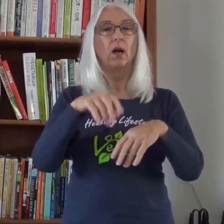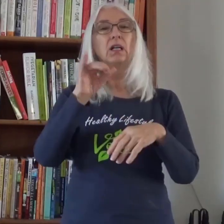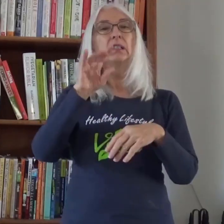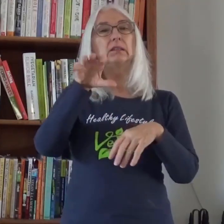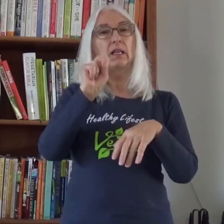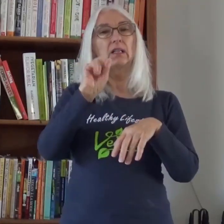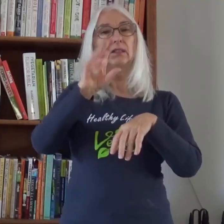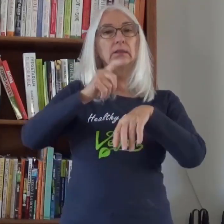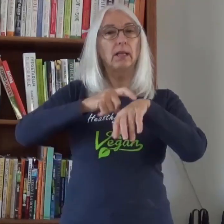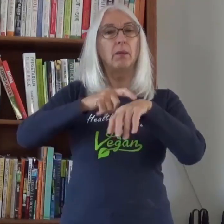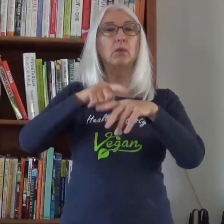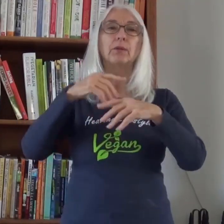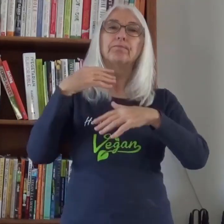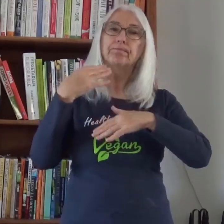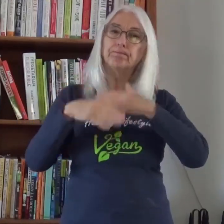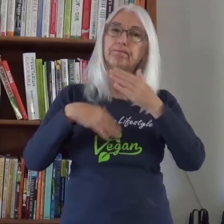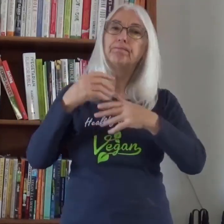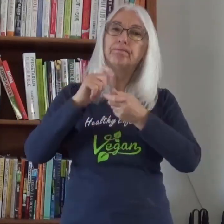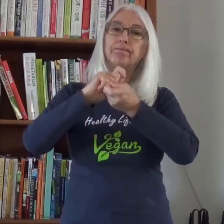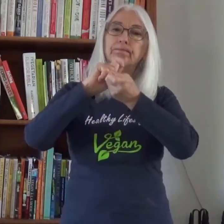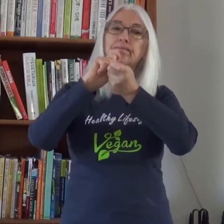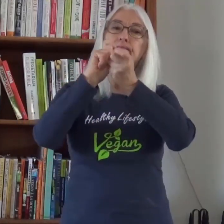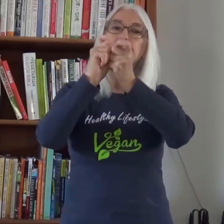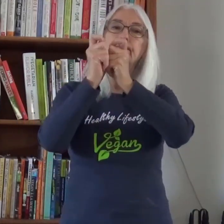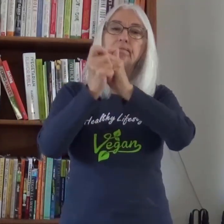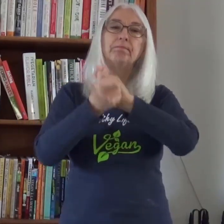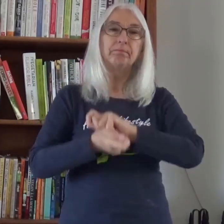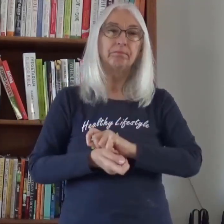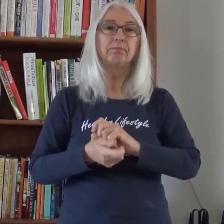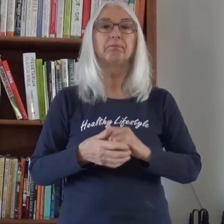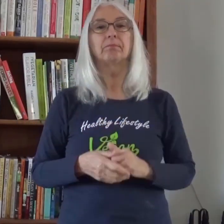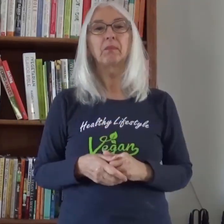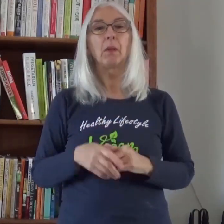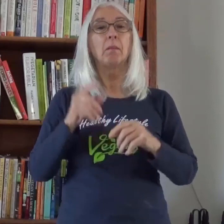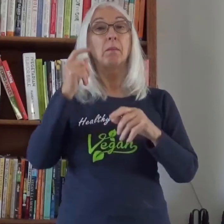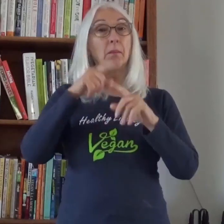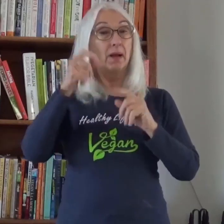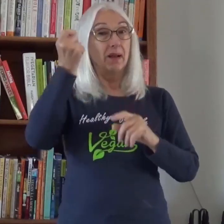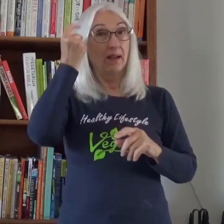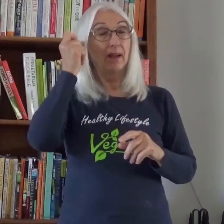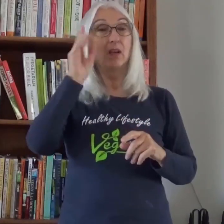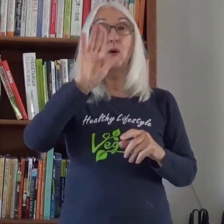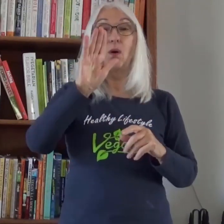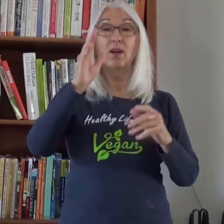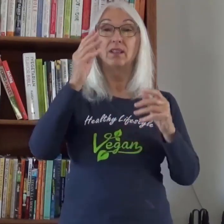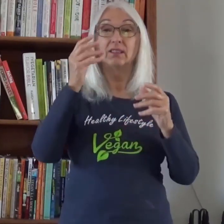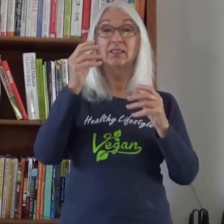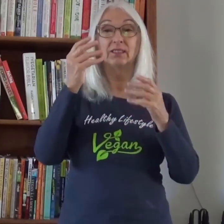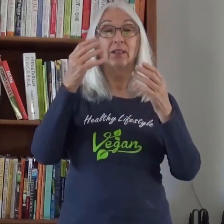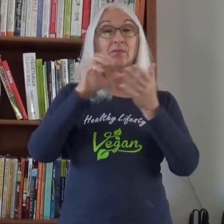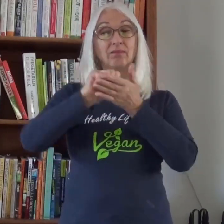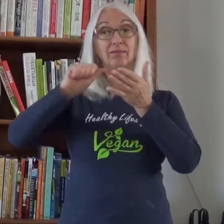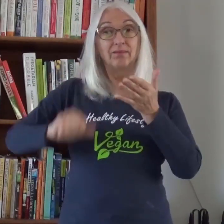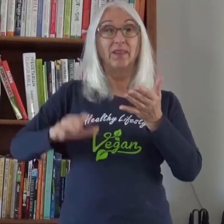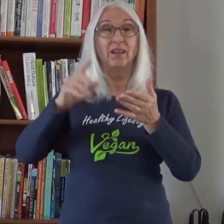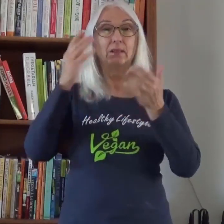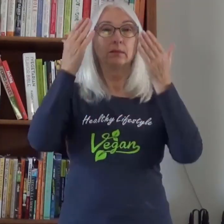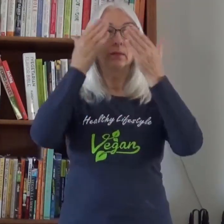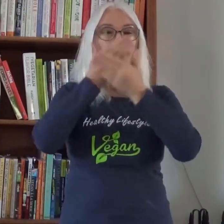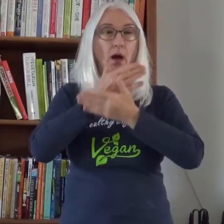It will take you some time to change, but you will shed the darkness that